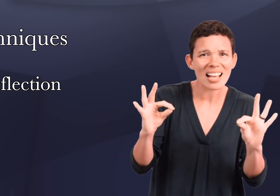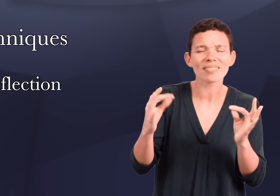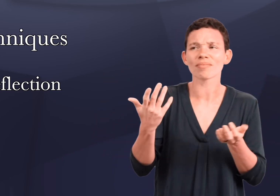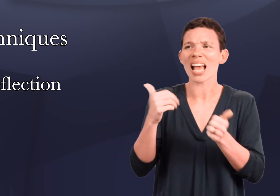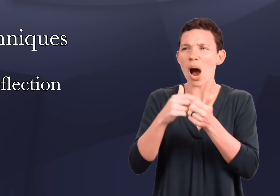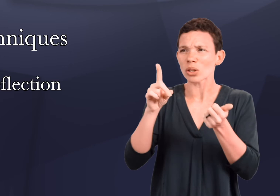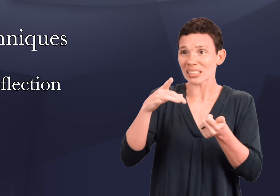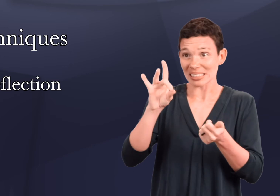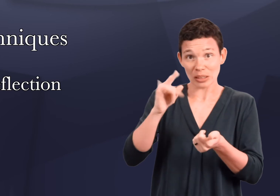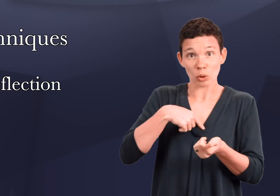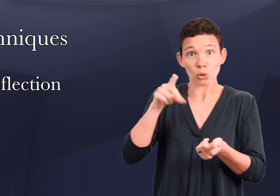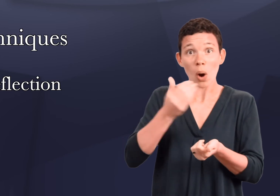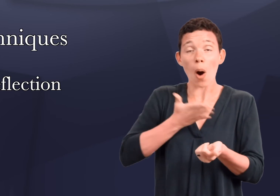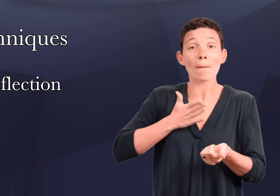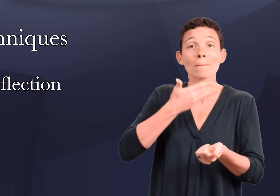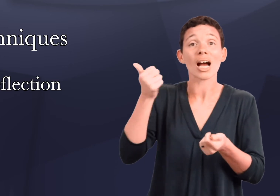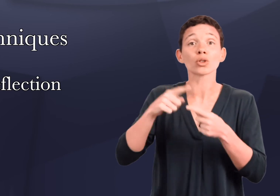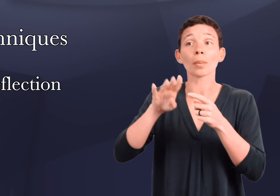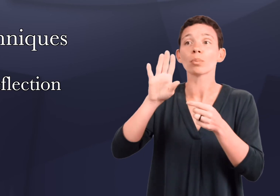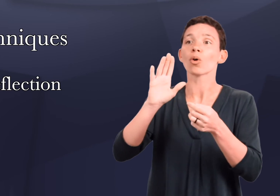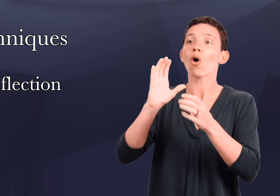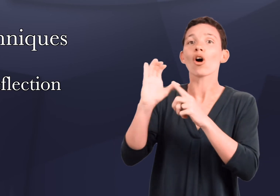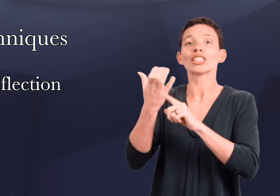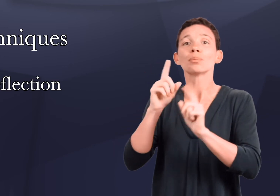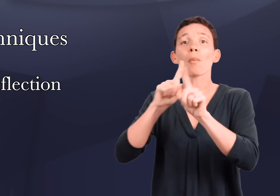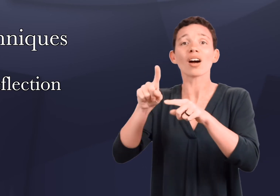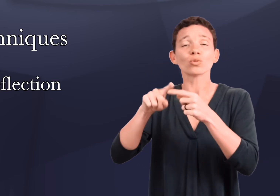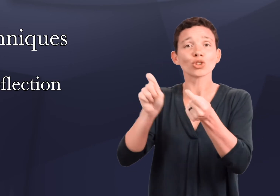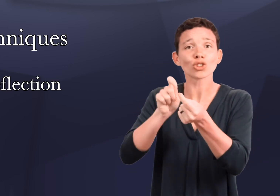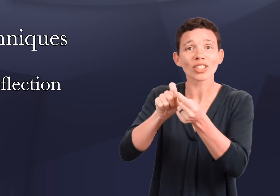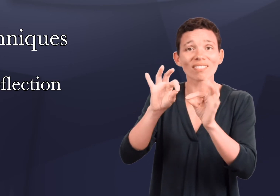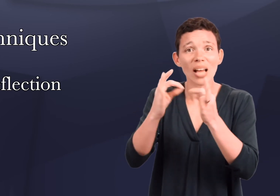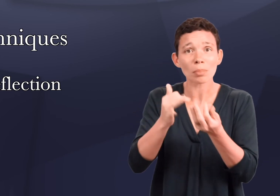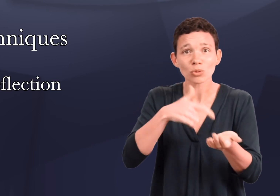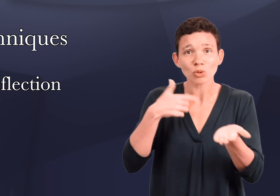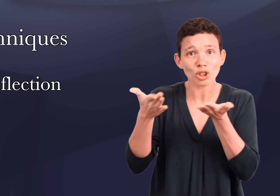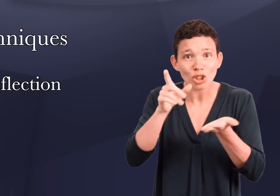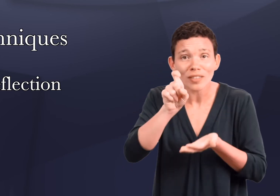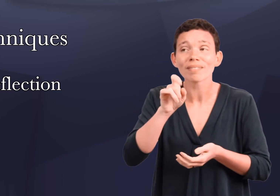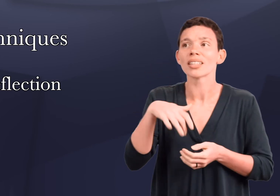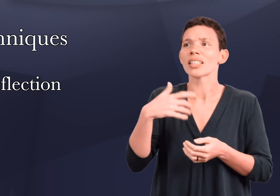Did we do our best to practice cultural responsiveness with the families that we serve? Should we do better?